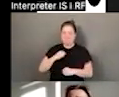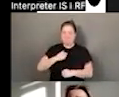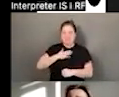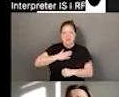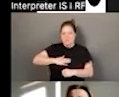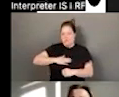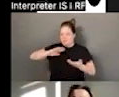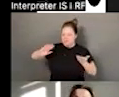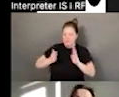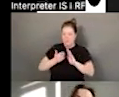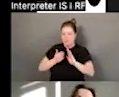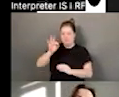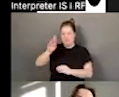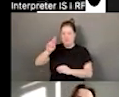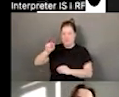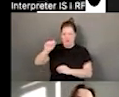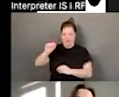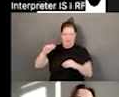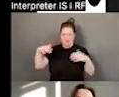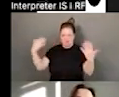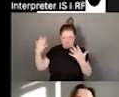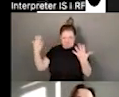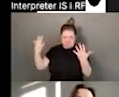For those of you who may not have been with us before,